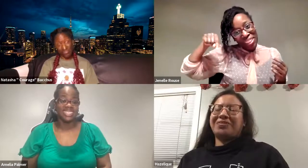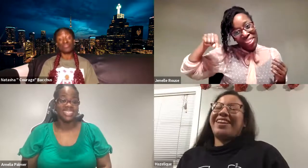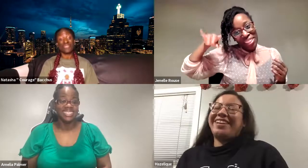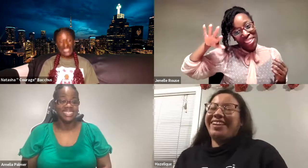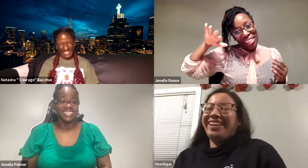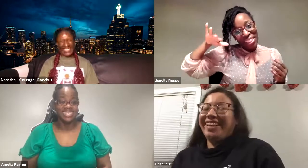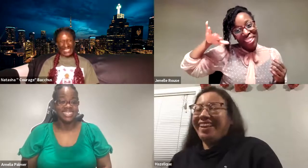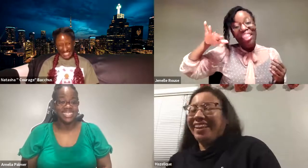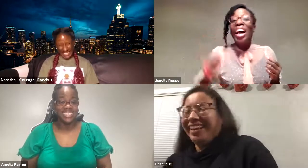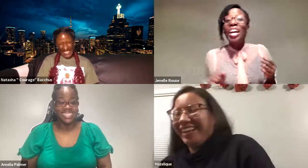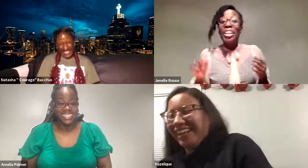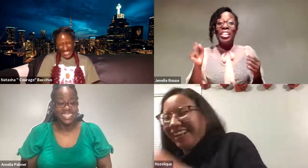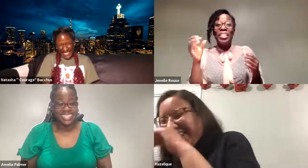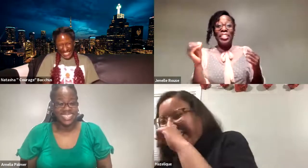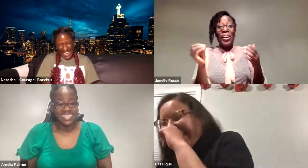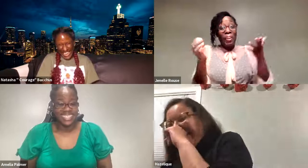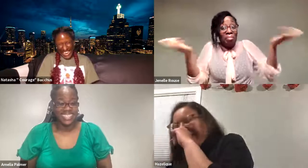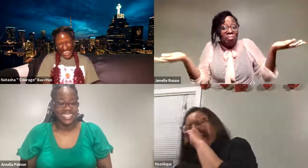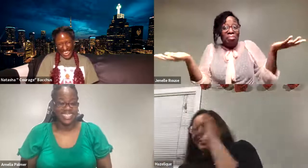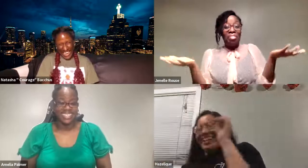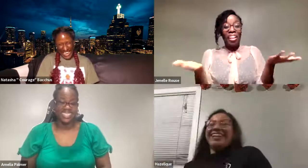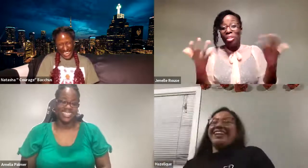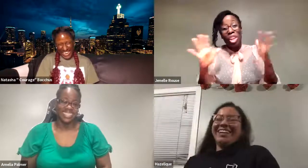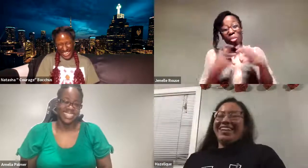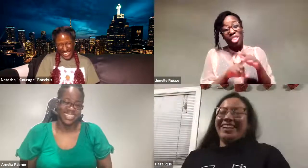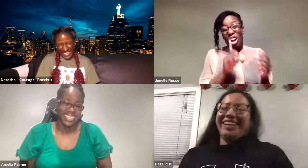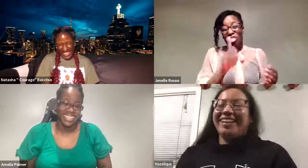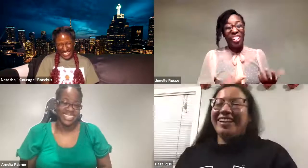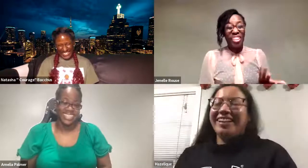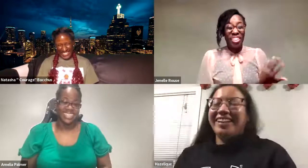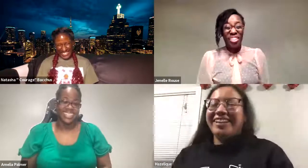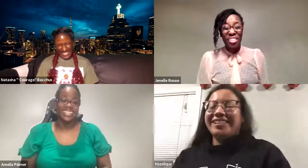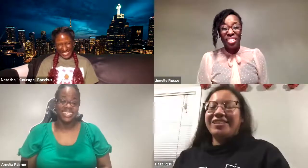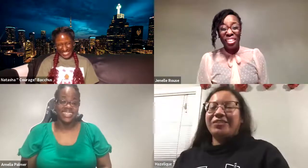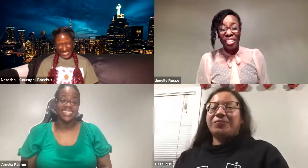we have a youth here, dominique is a youth for example and so you